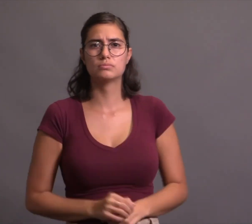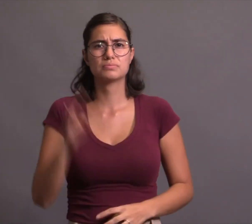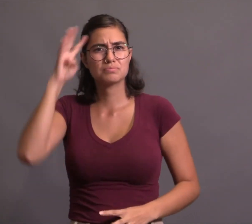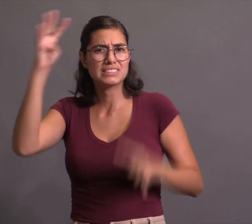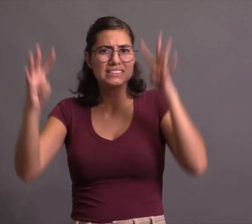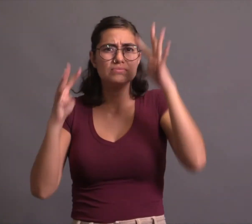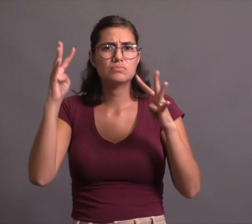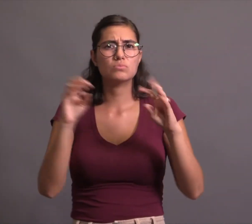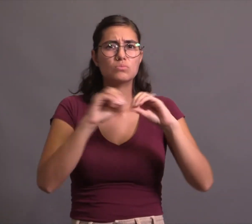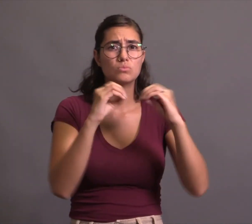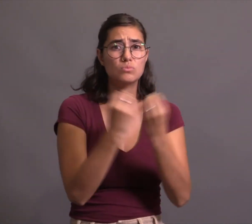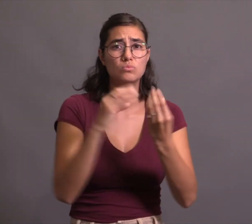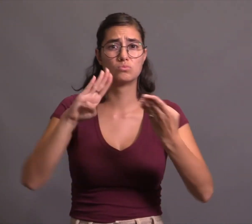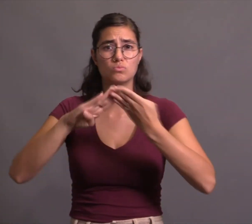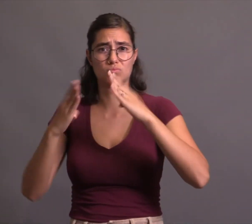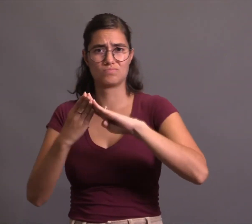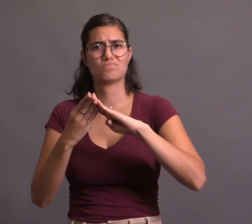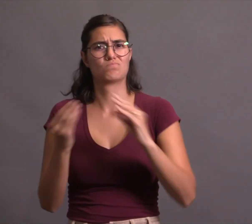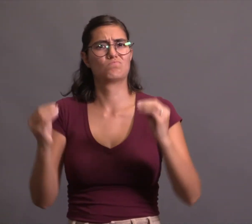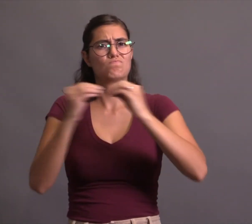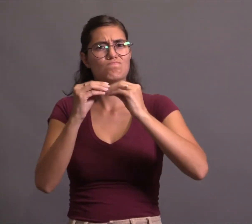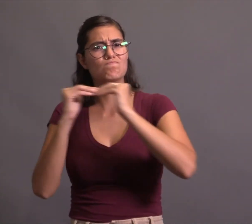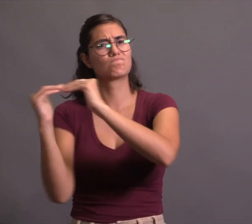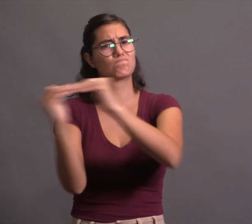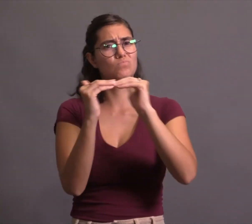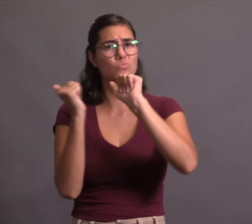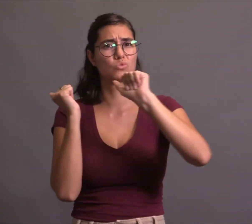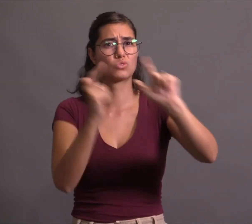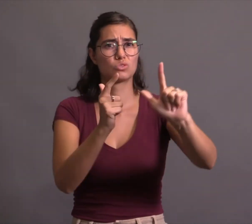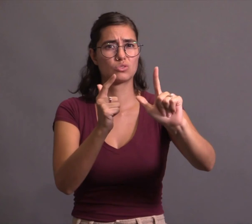Creating an organization and community that is more equitable for all.